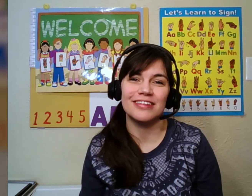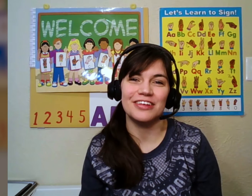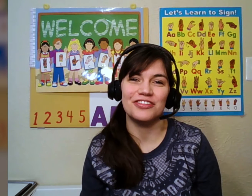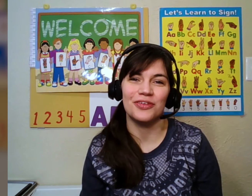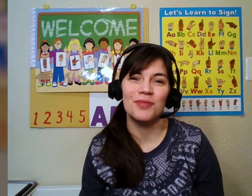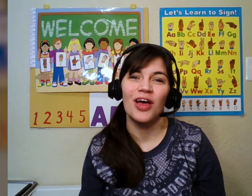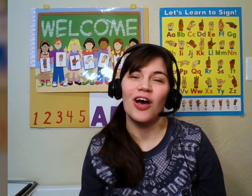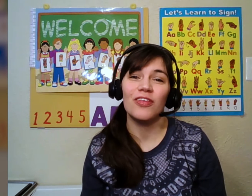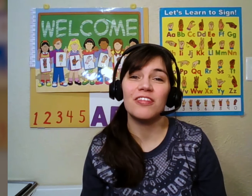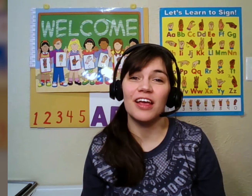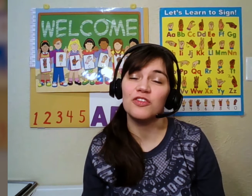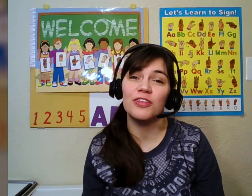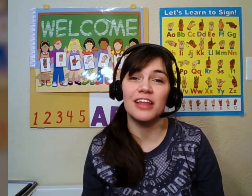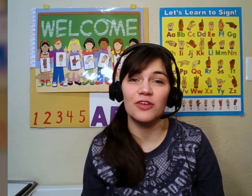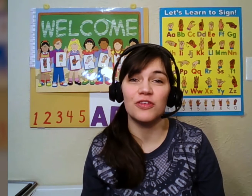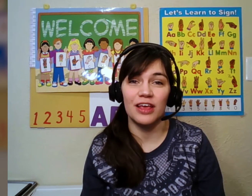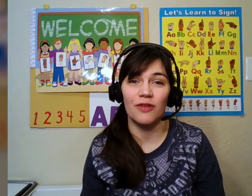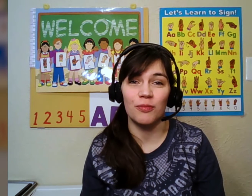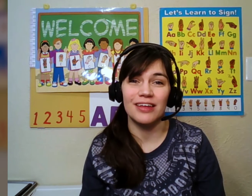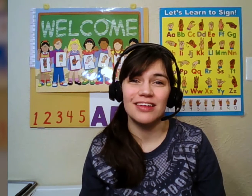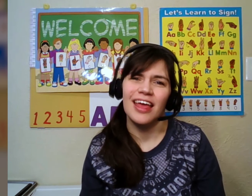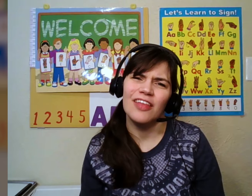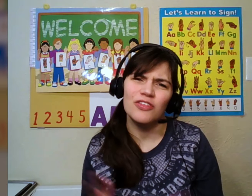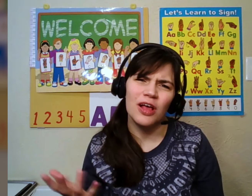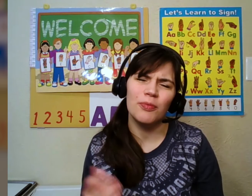I'm going to teach you are the signs for the letters of the alphabet, and there's